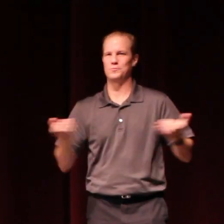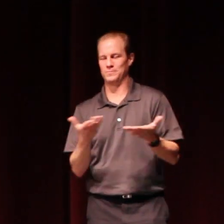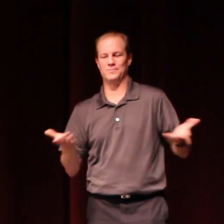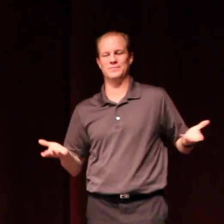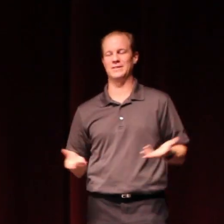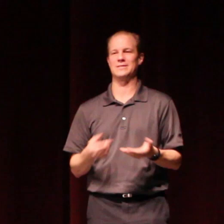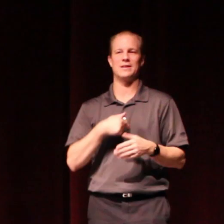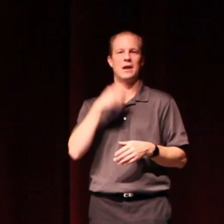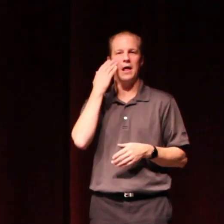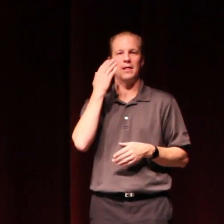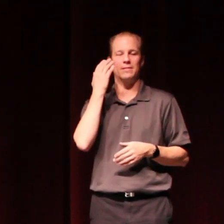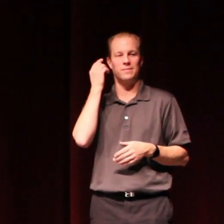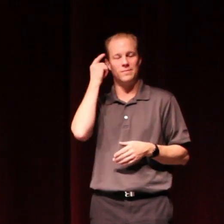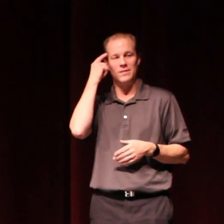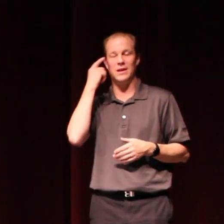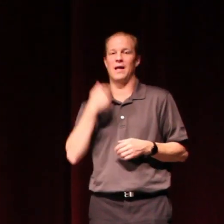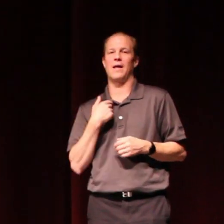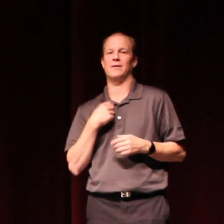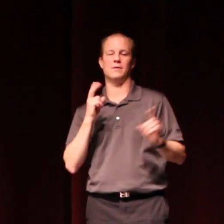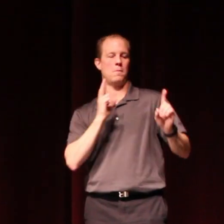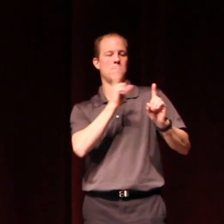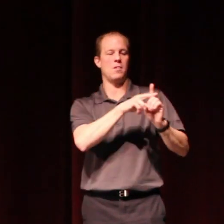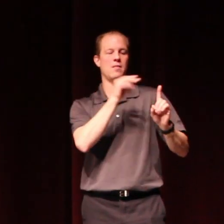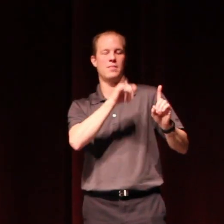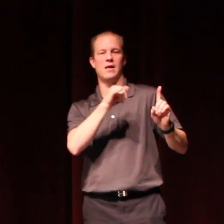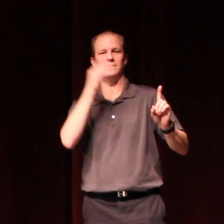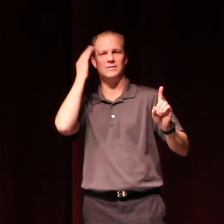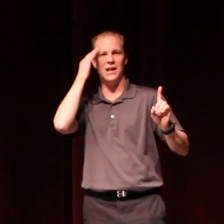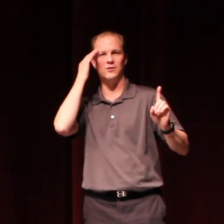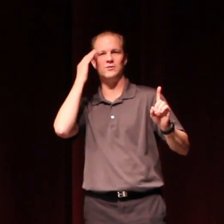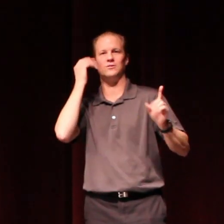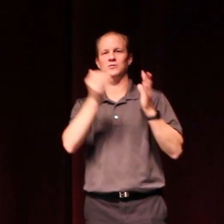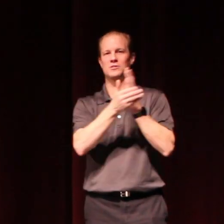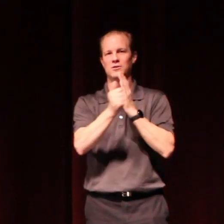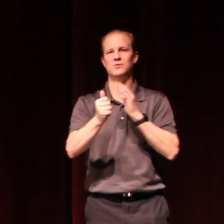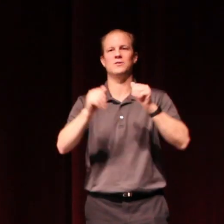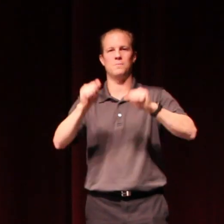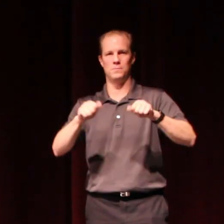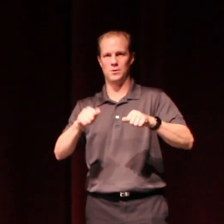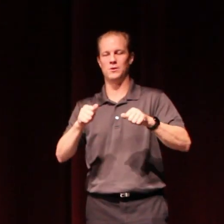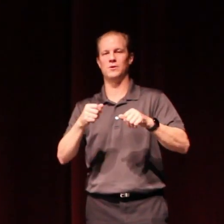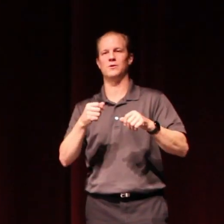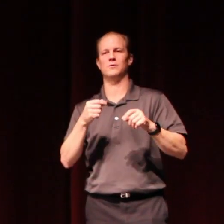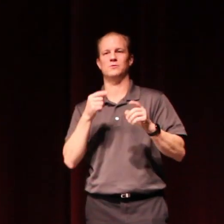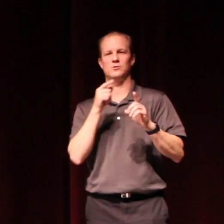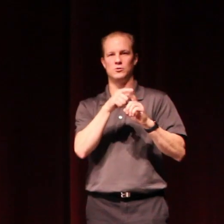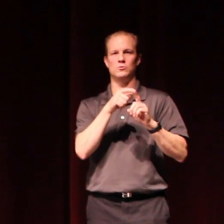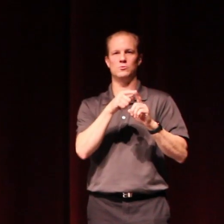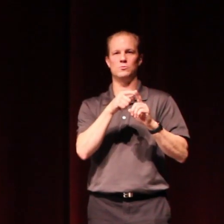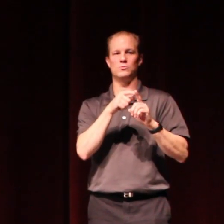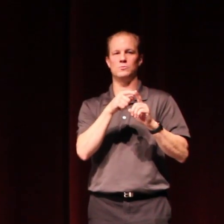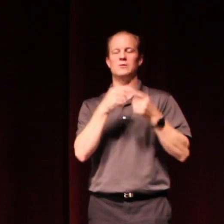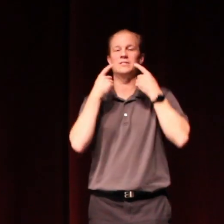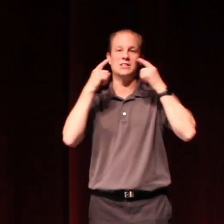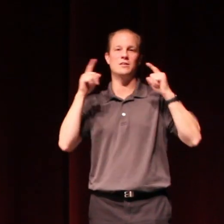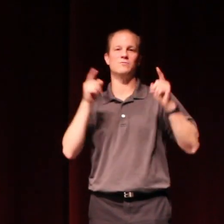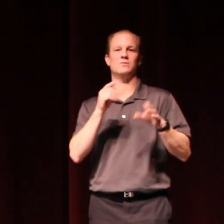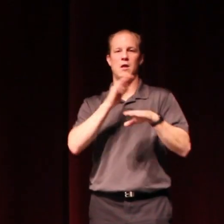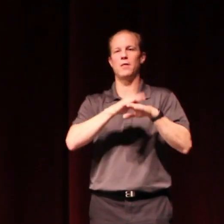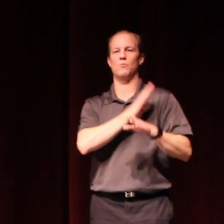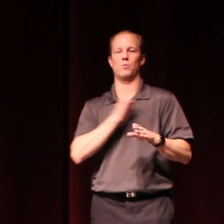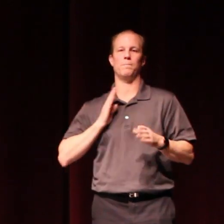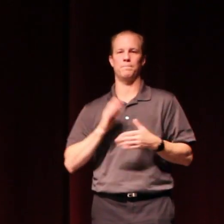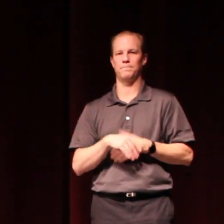I can apply those prior knowledge skills and abilities to a successful candidate. Thank you.